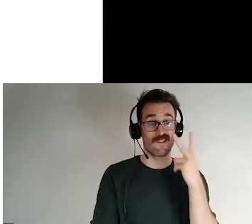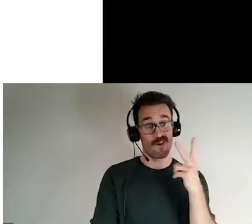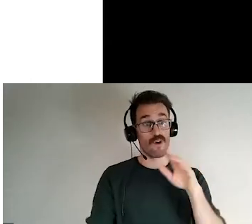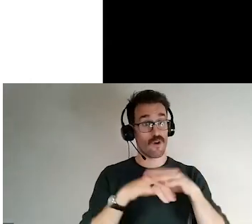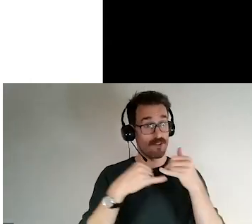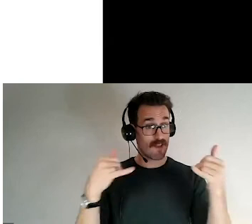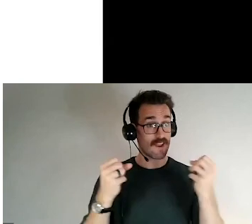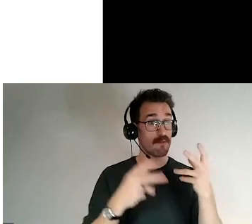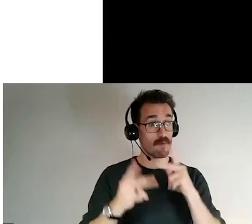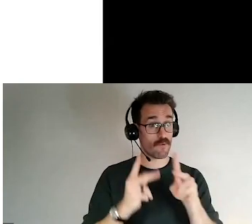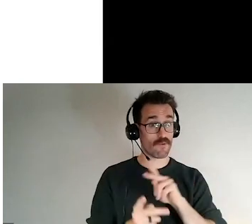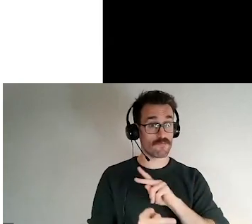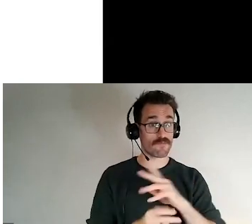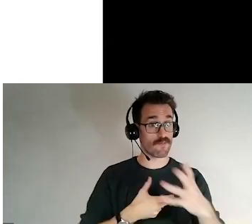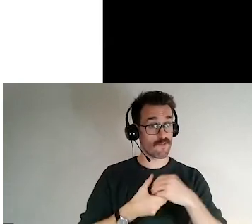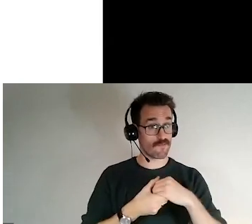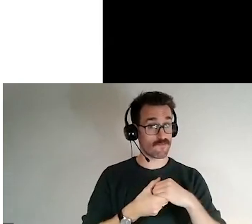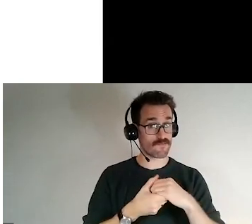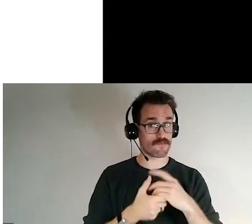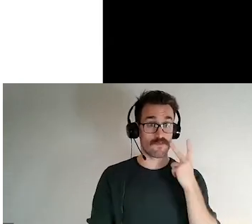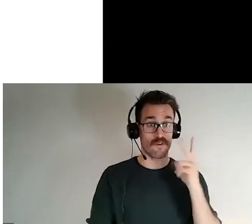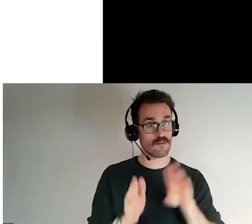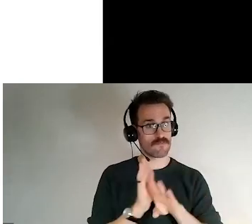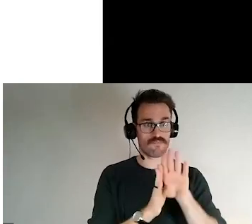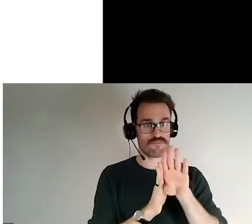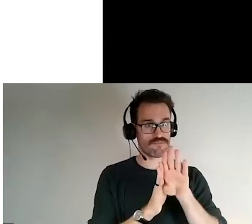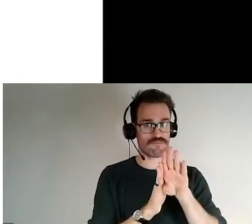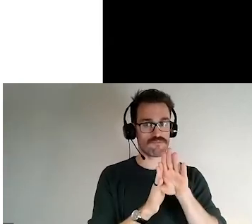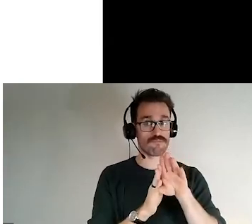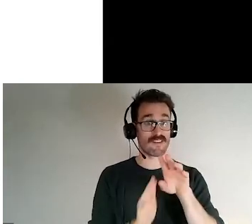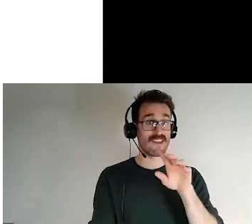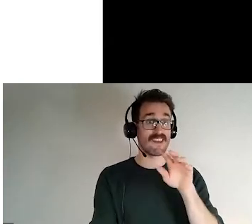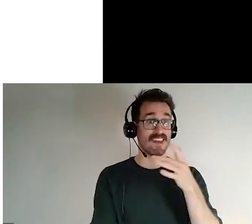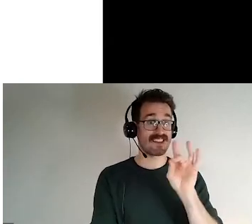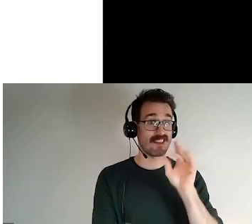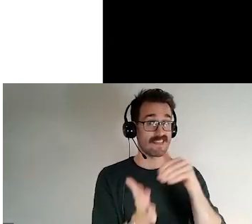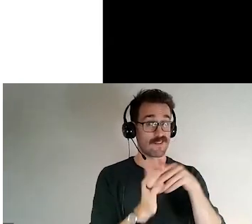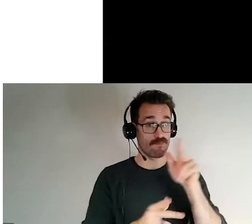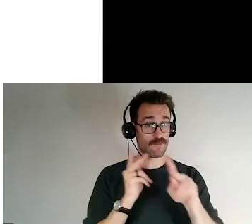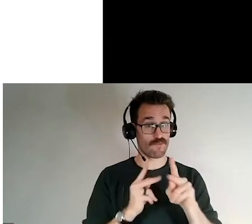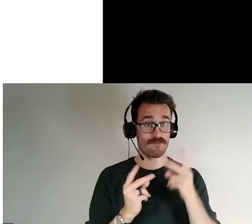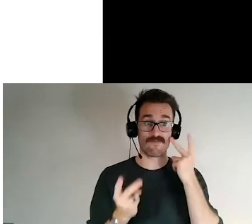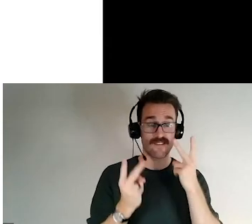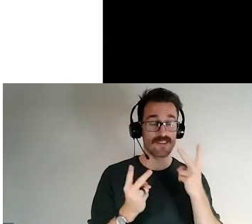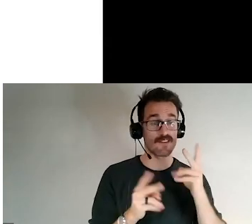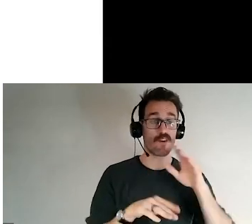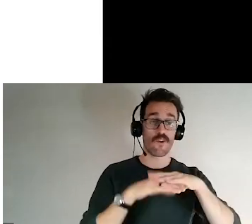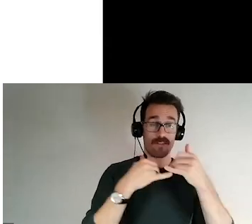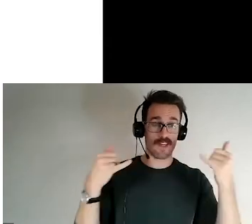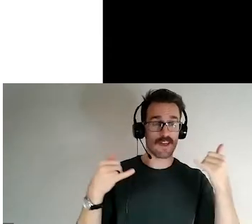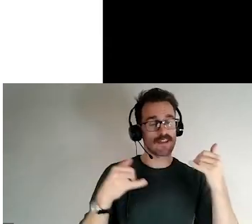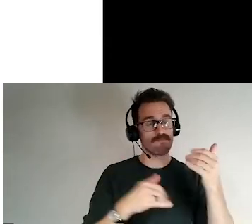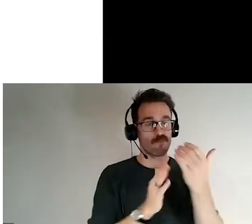on Arthritis and Work with over 18,000 visitors to the module. We also received over 10,000 views